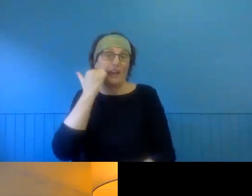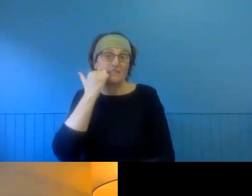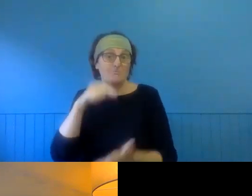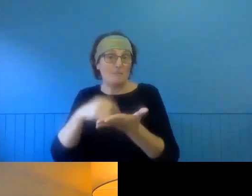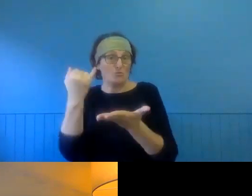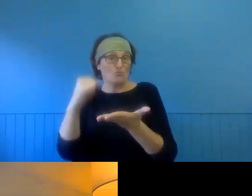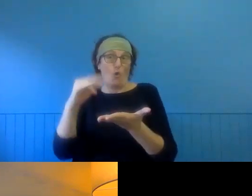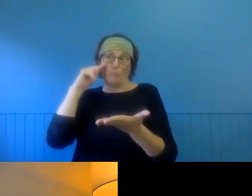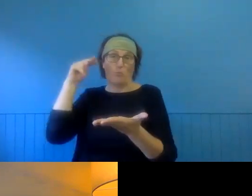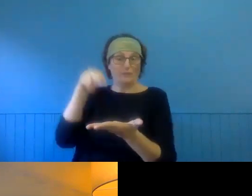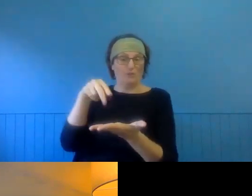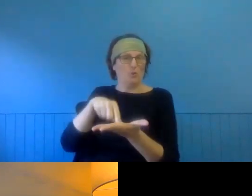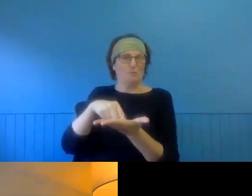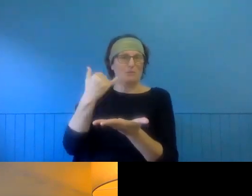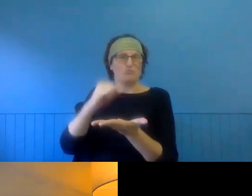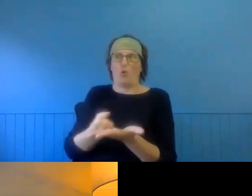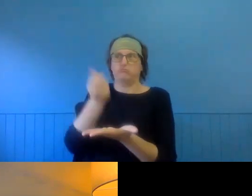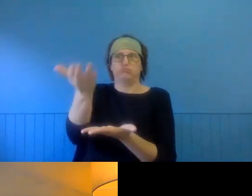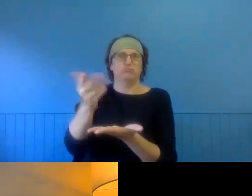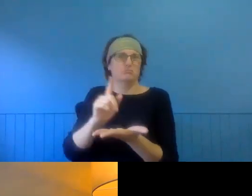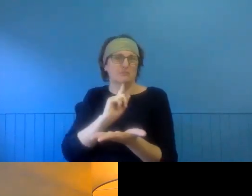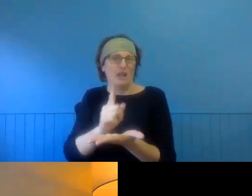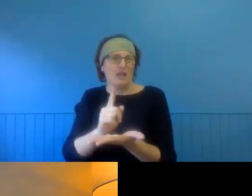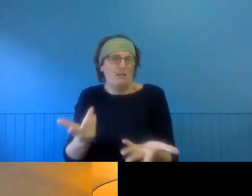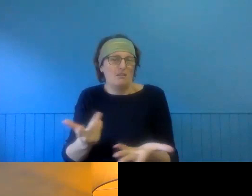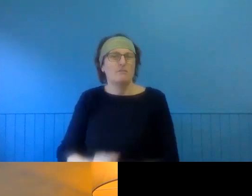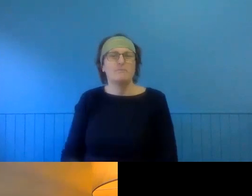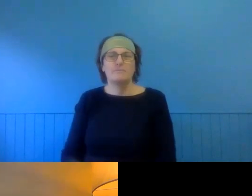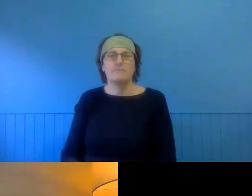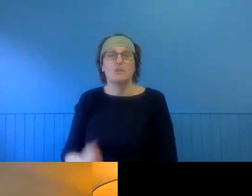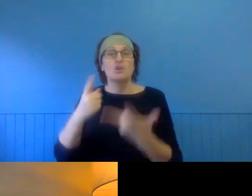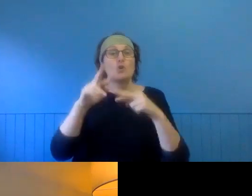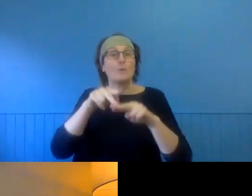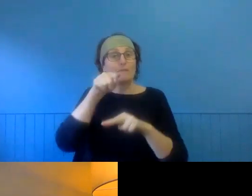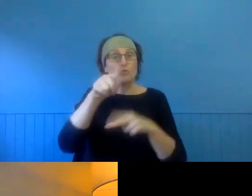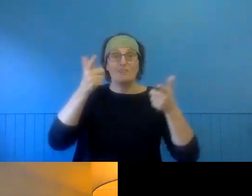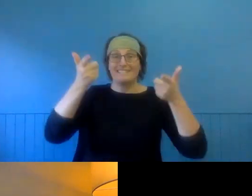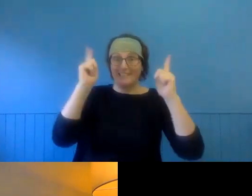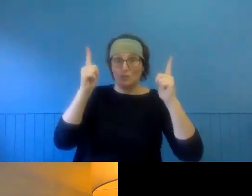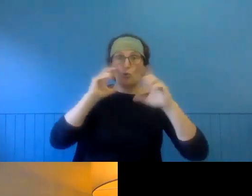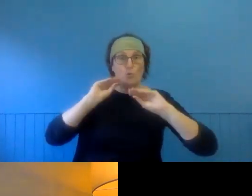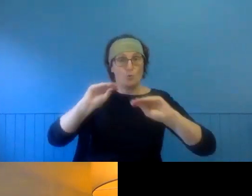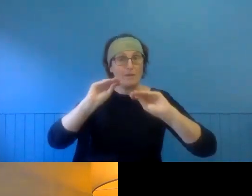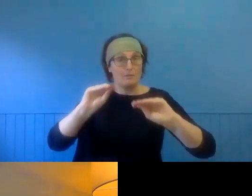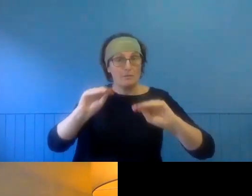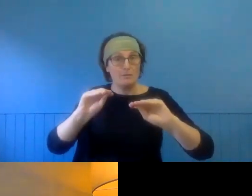view. And also, I - I think that if you're an educator, wanting to teach